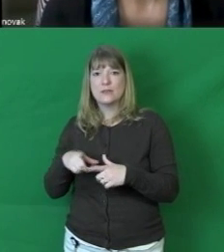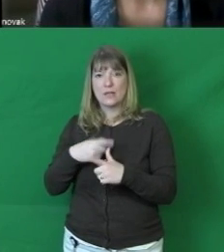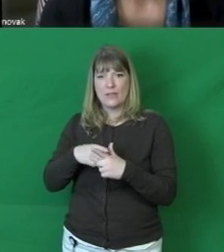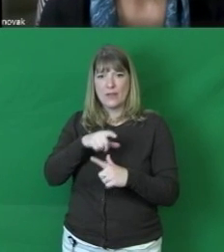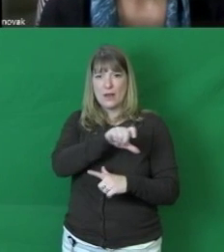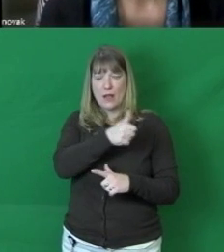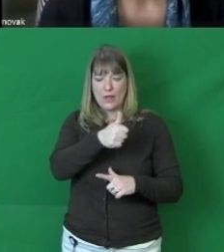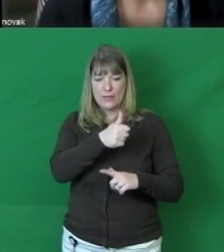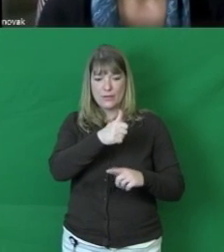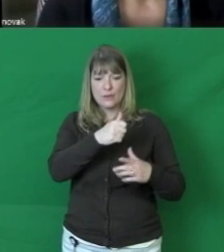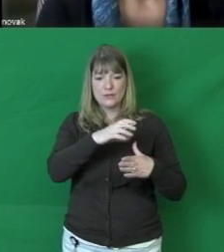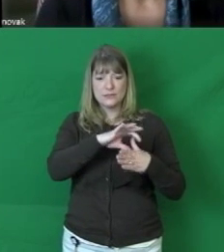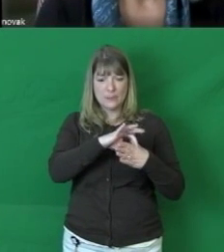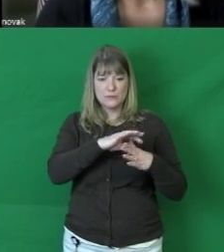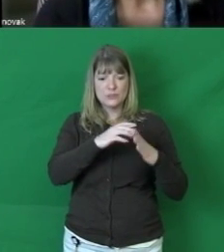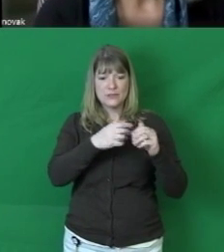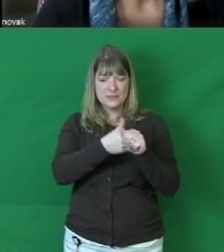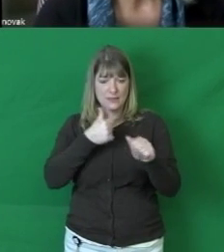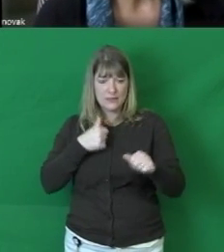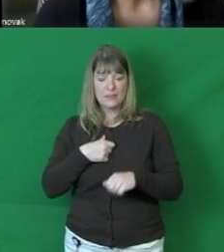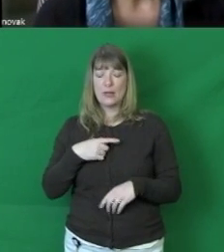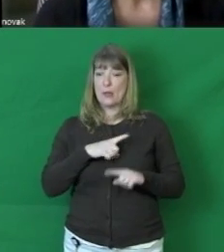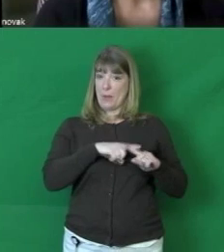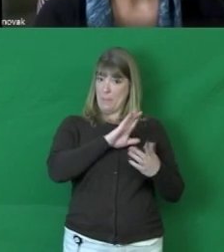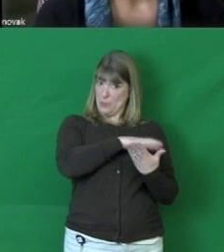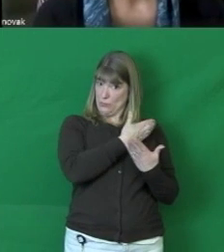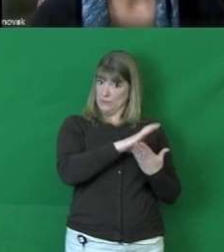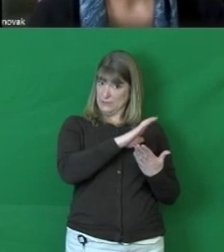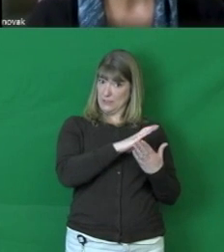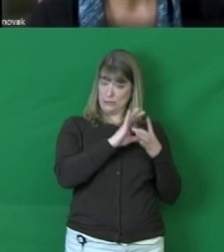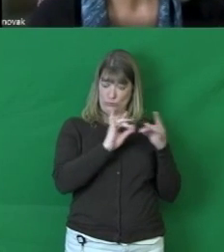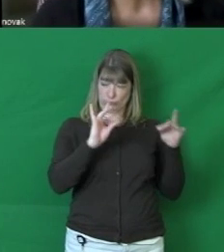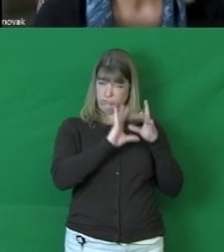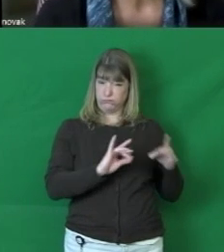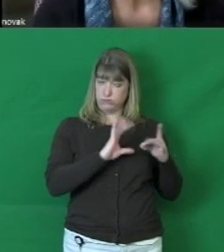in other subjects. Well, music and song lyrics are rich